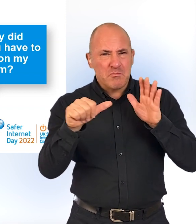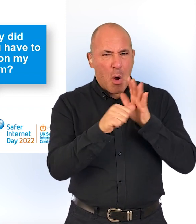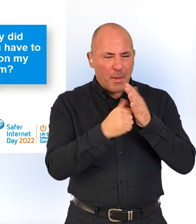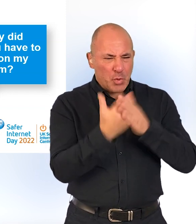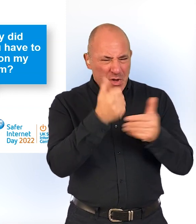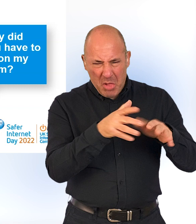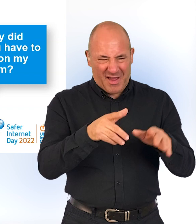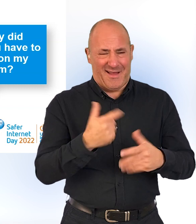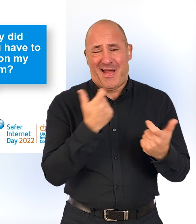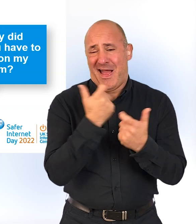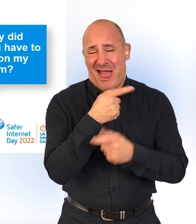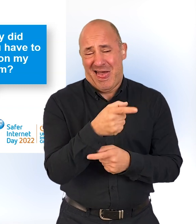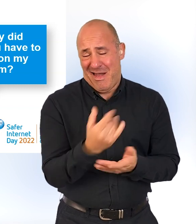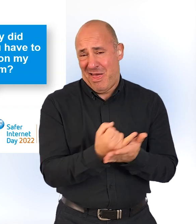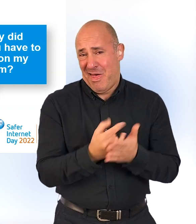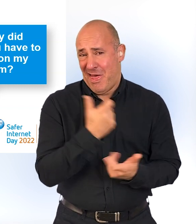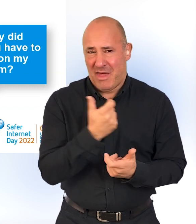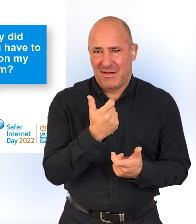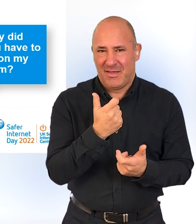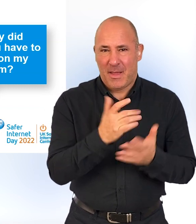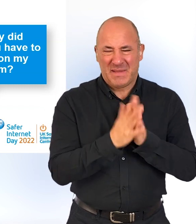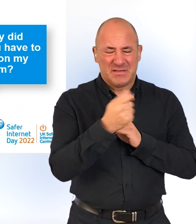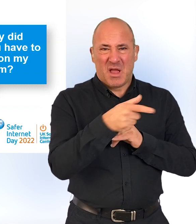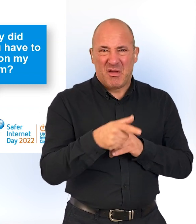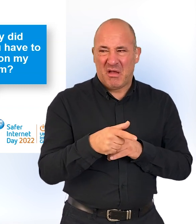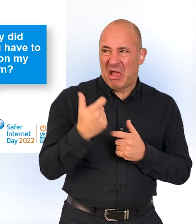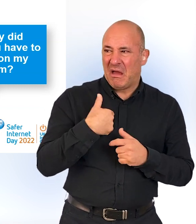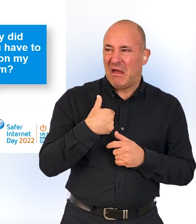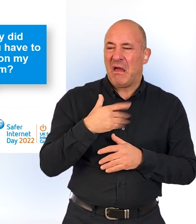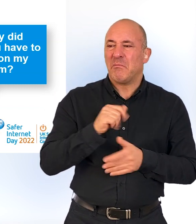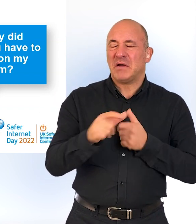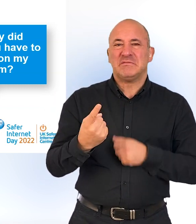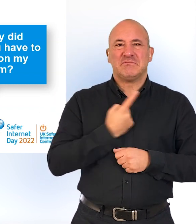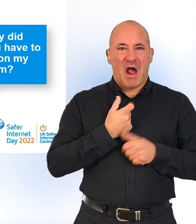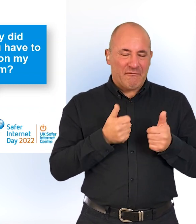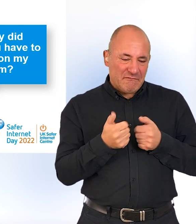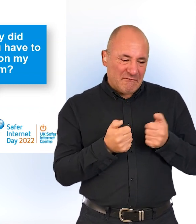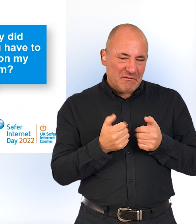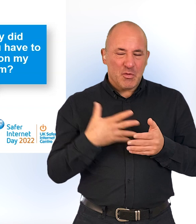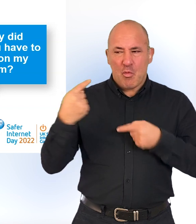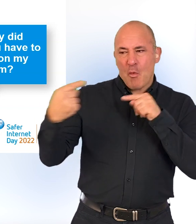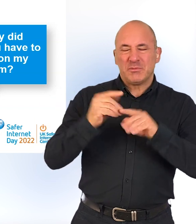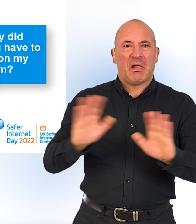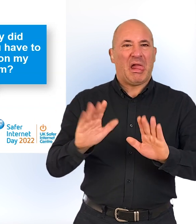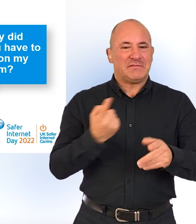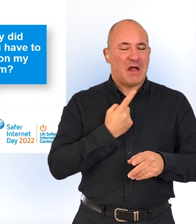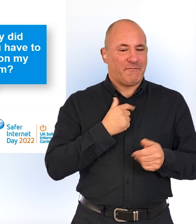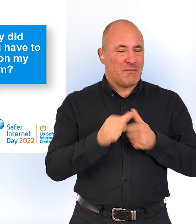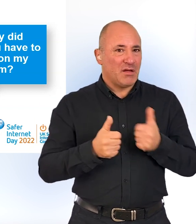who is struggling to master a new game. This has led to some players to prefer playing alone, rather than competitively.